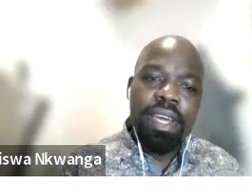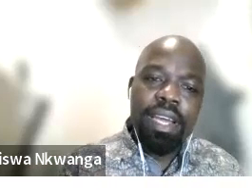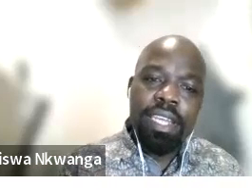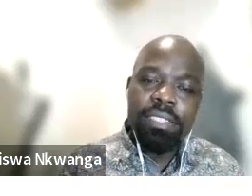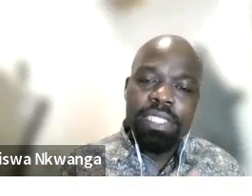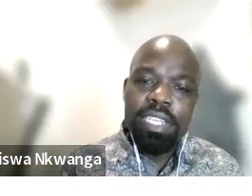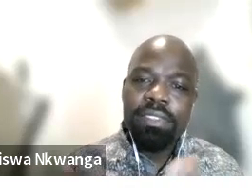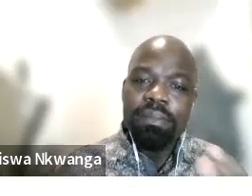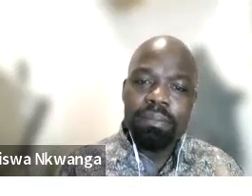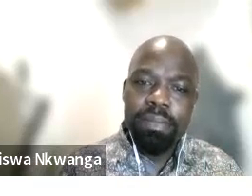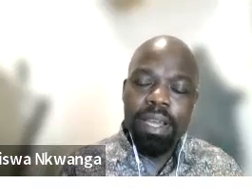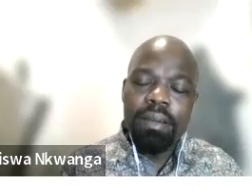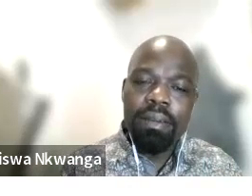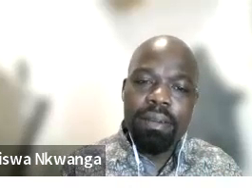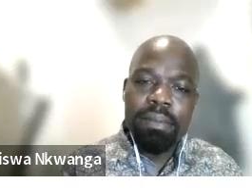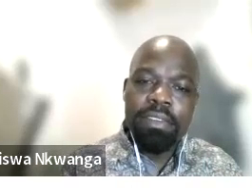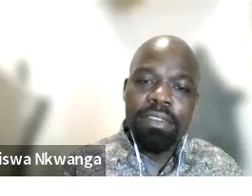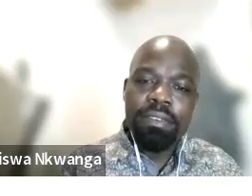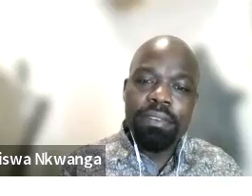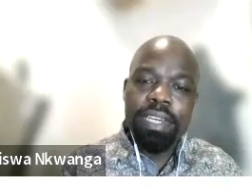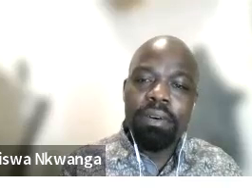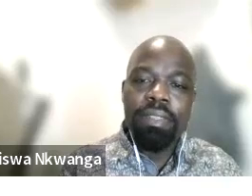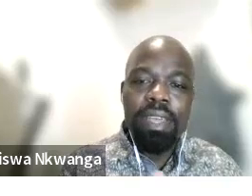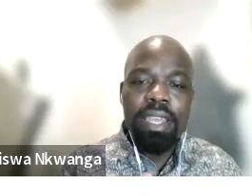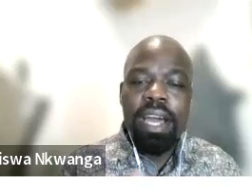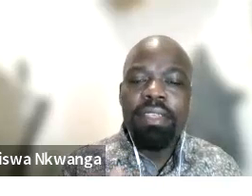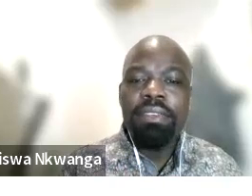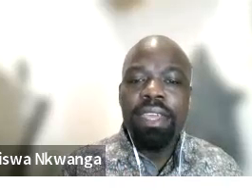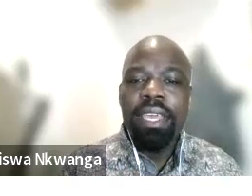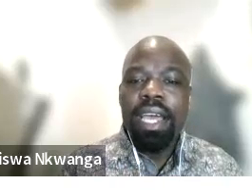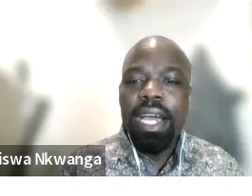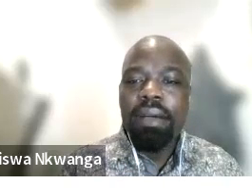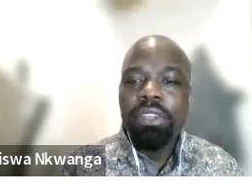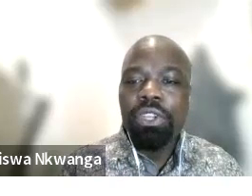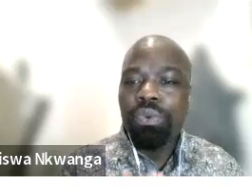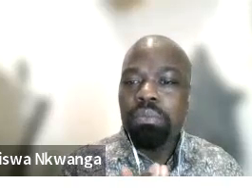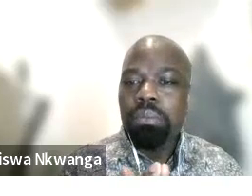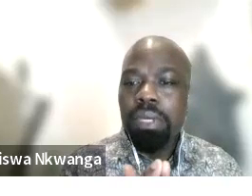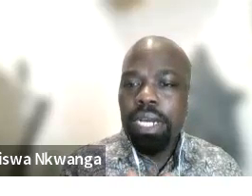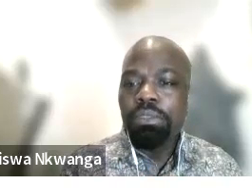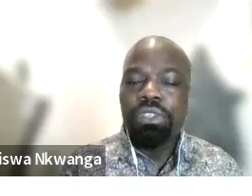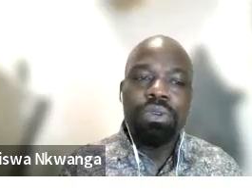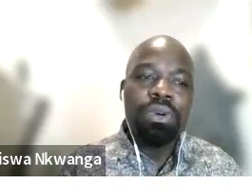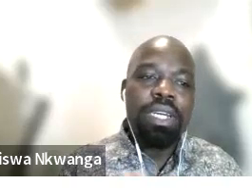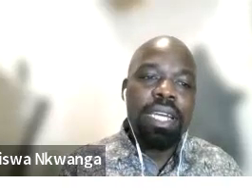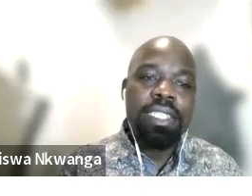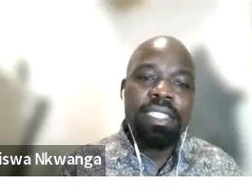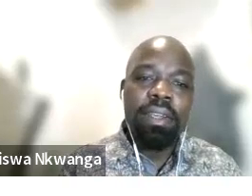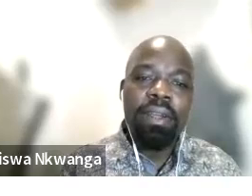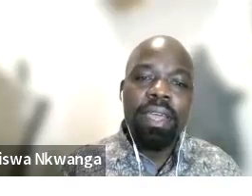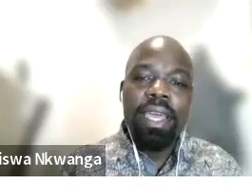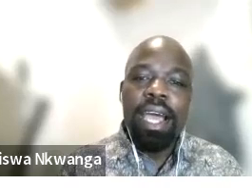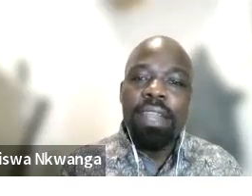and Head's of State and Ministers of Health and others to come to New York this year.